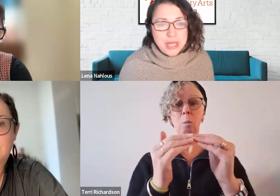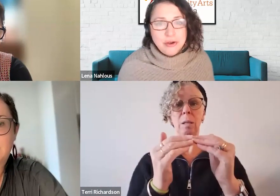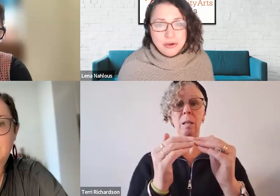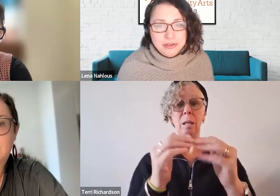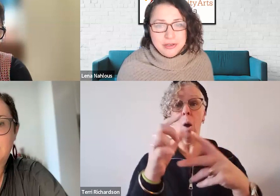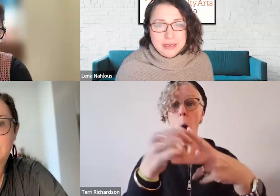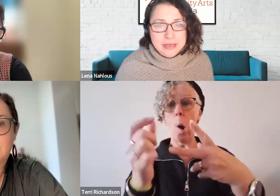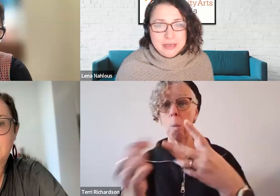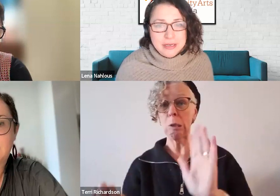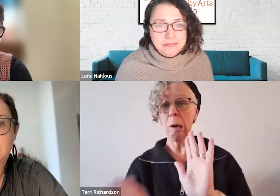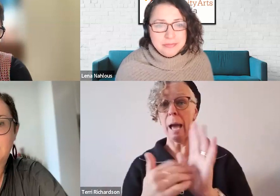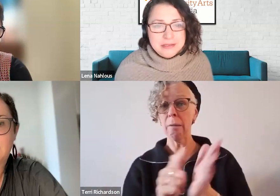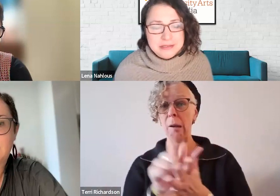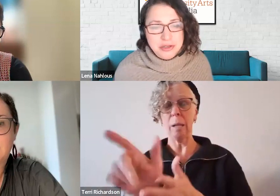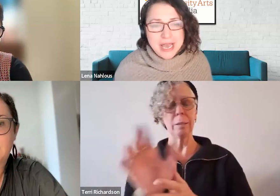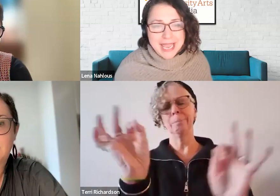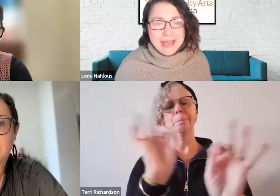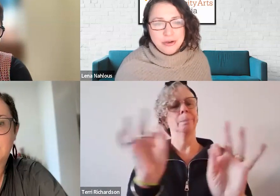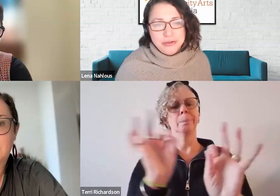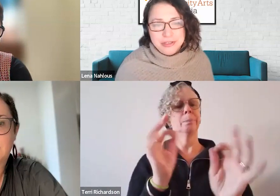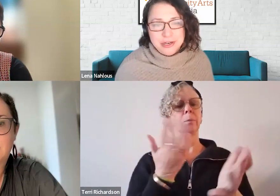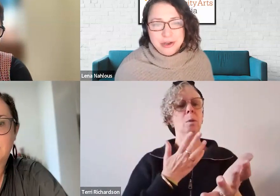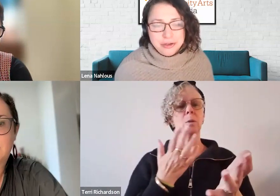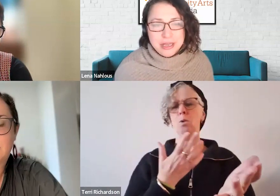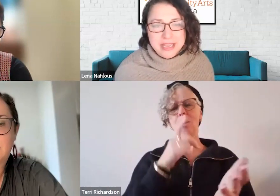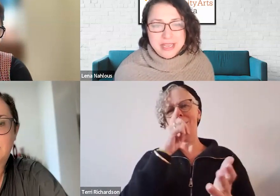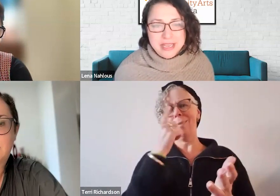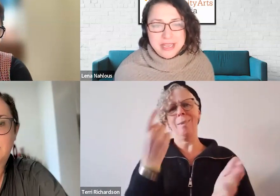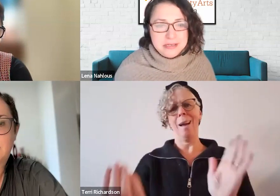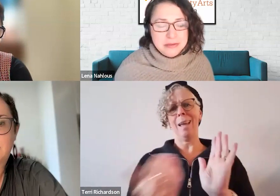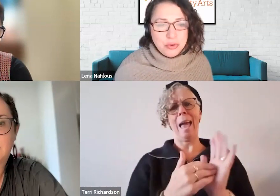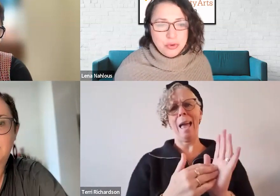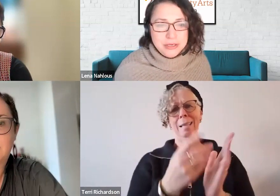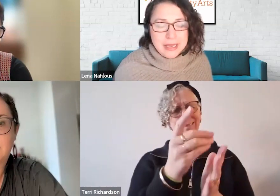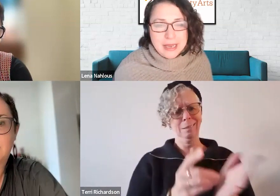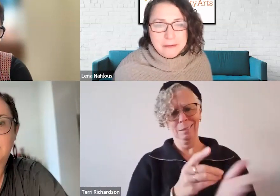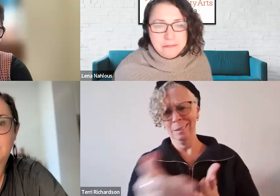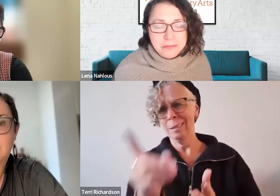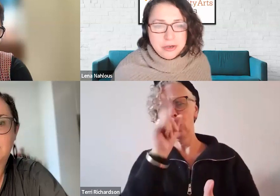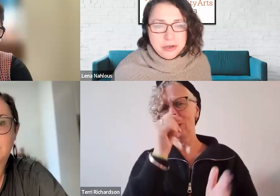You can't add on kind of anti-racism or, you know,